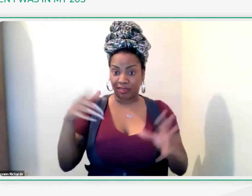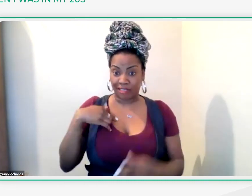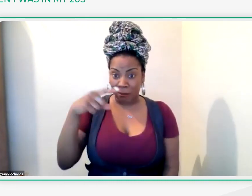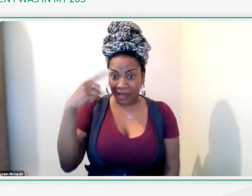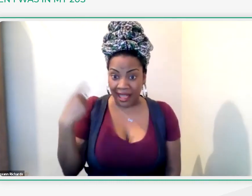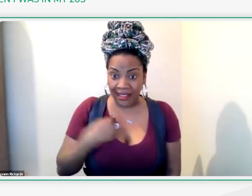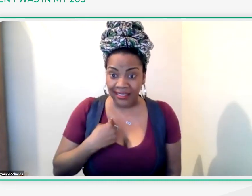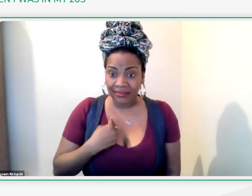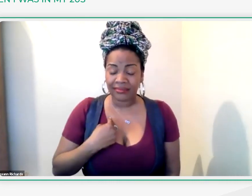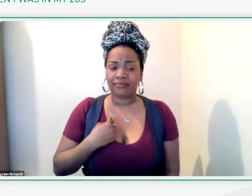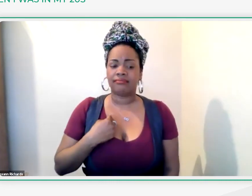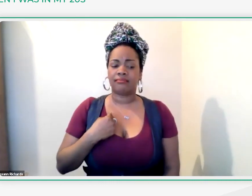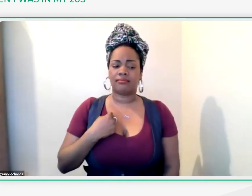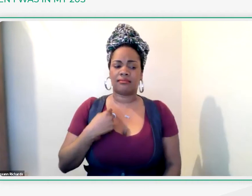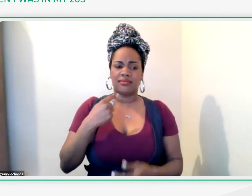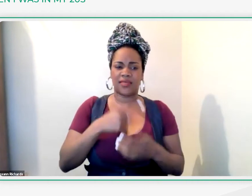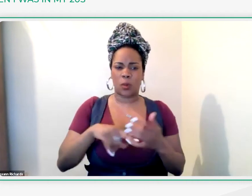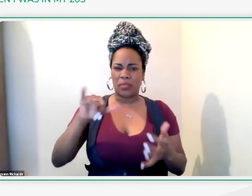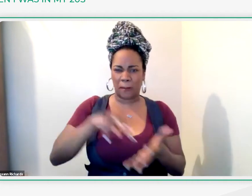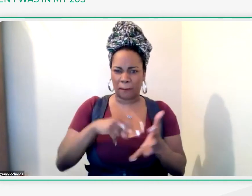I am a woman. It's obvious that I'm black.